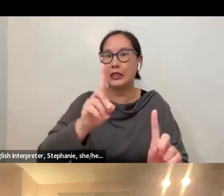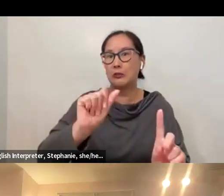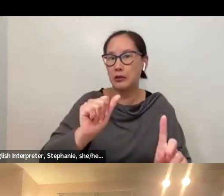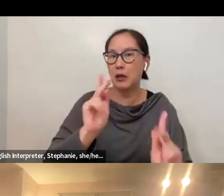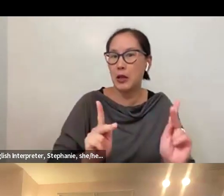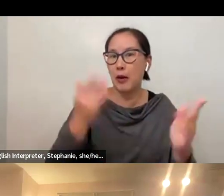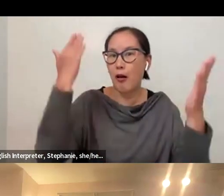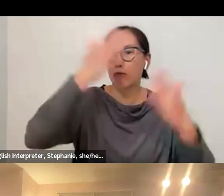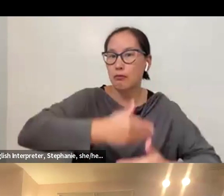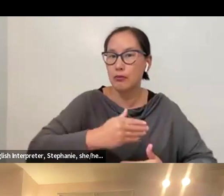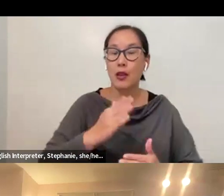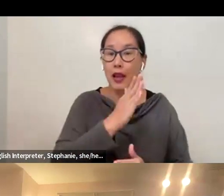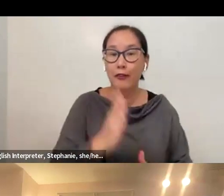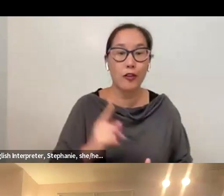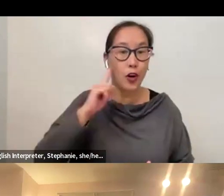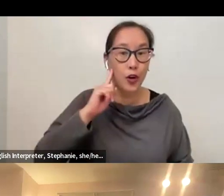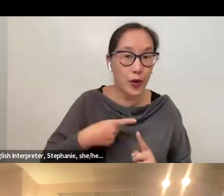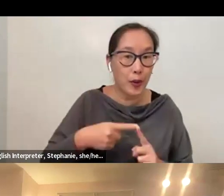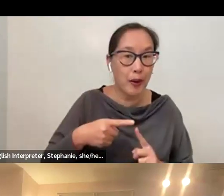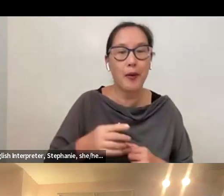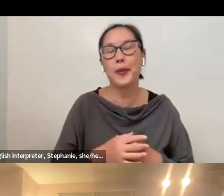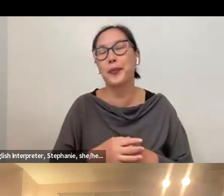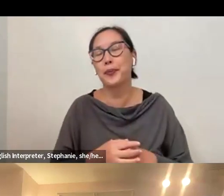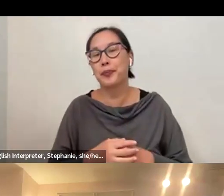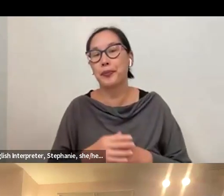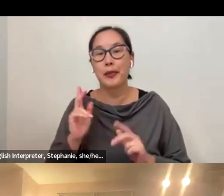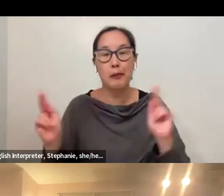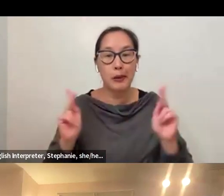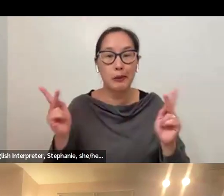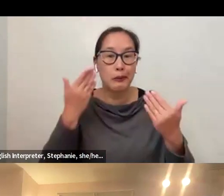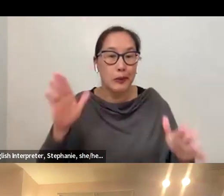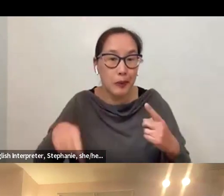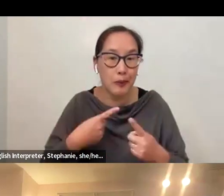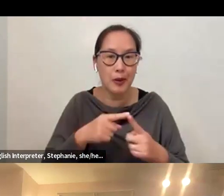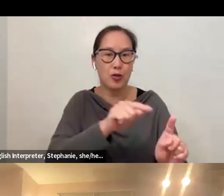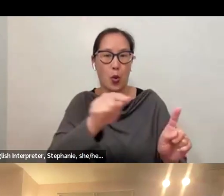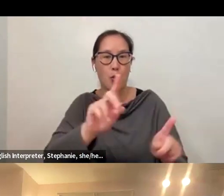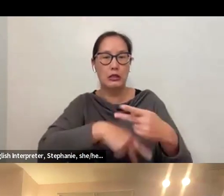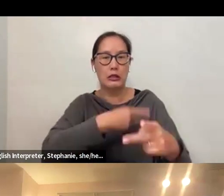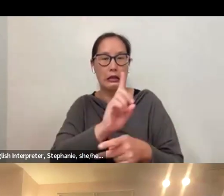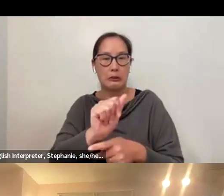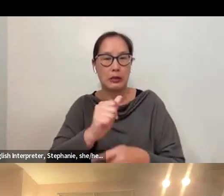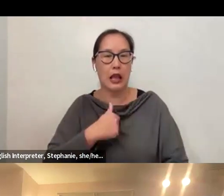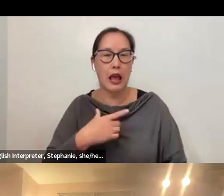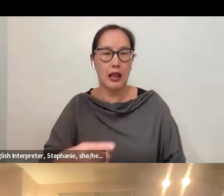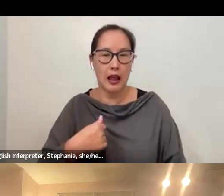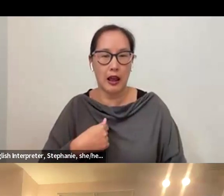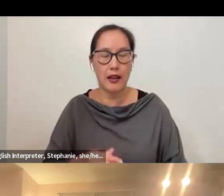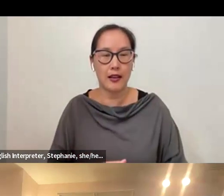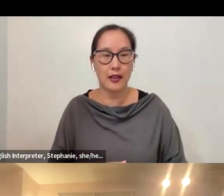people have never, ever heard about. But things that are from a POV view perspective